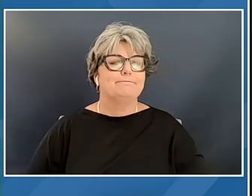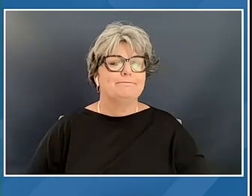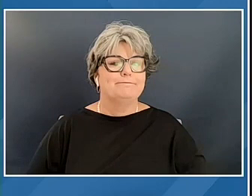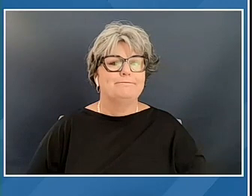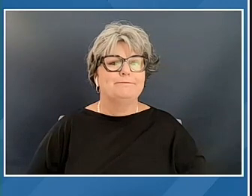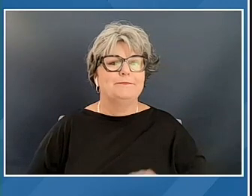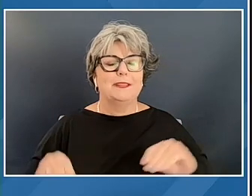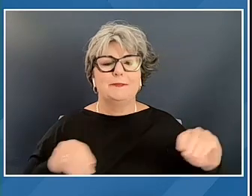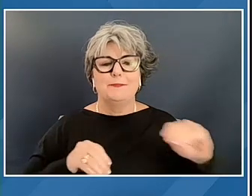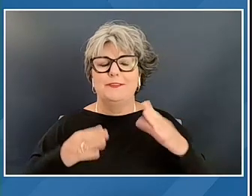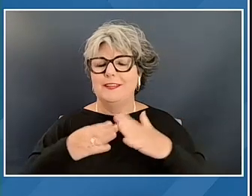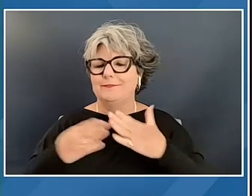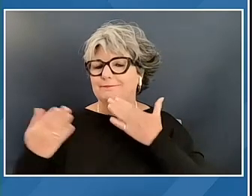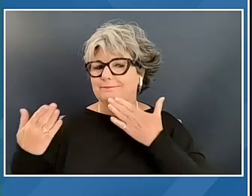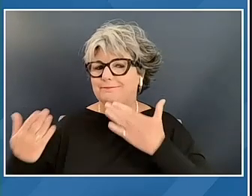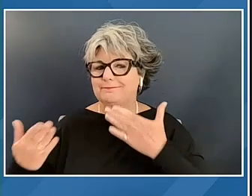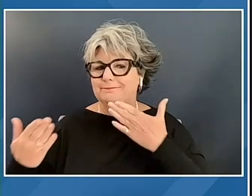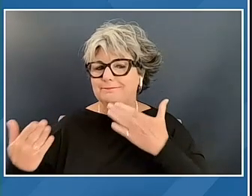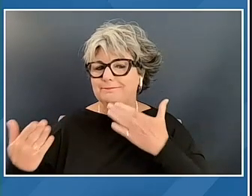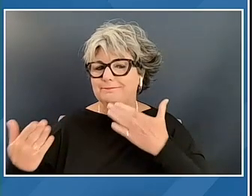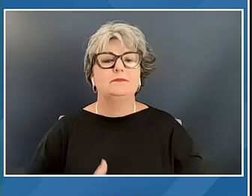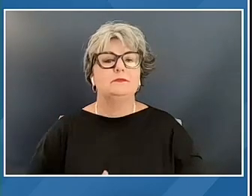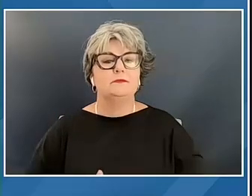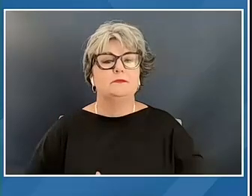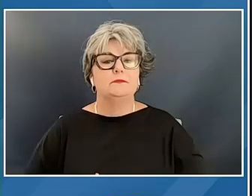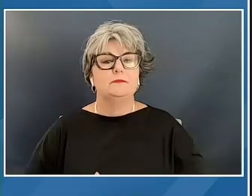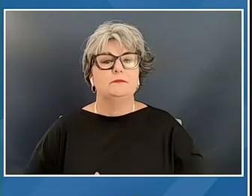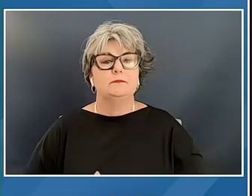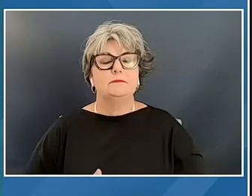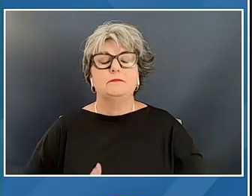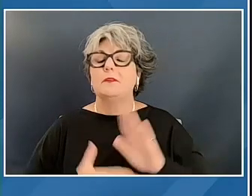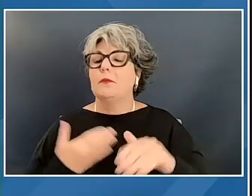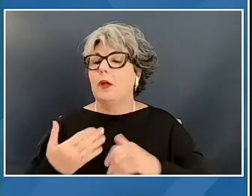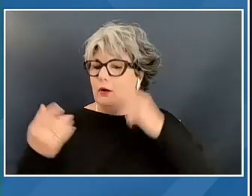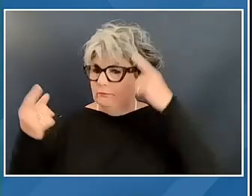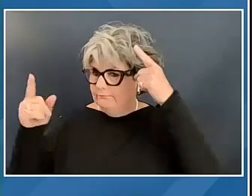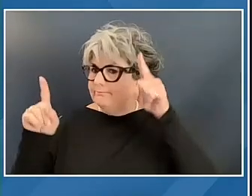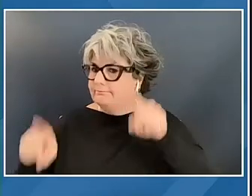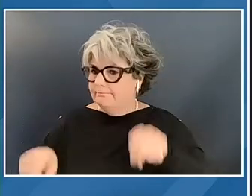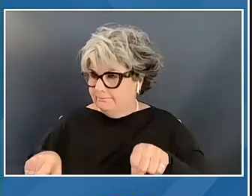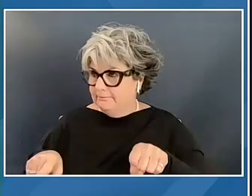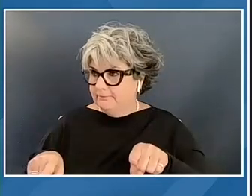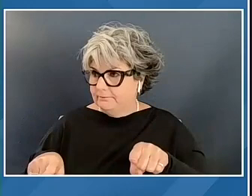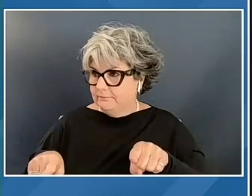Thanks. So you have reached consensus on that. So Tamy, I think we're ready to go